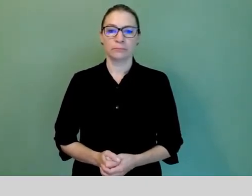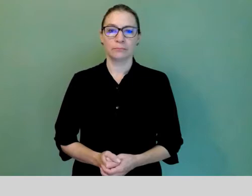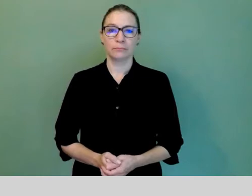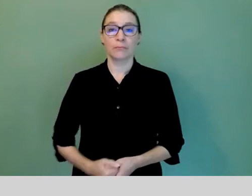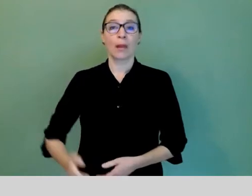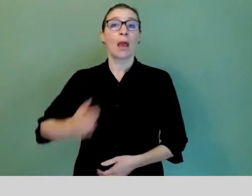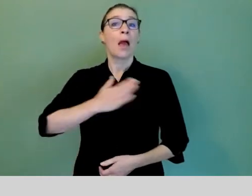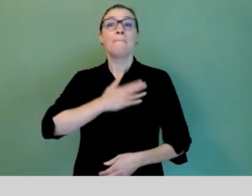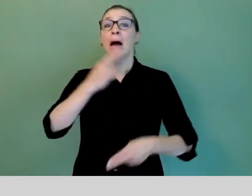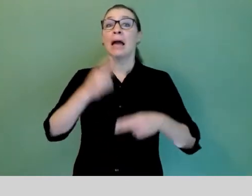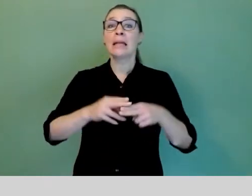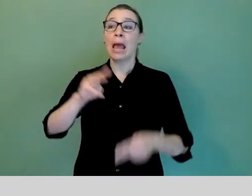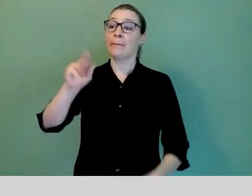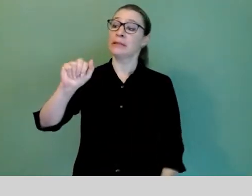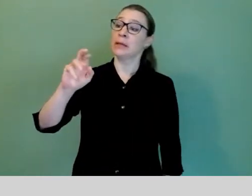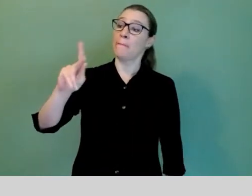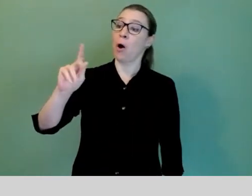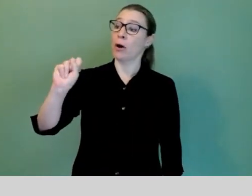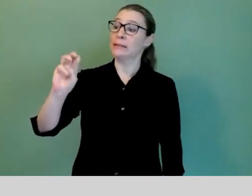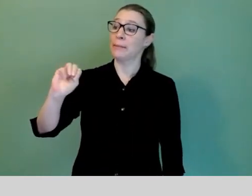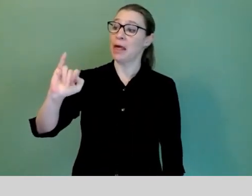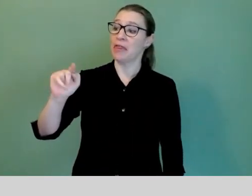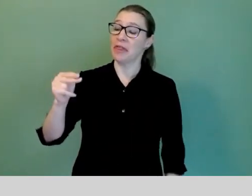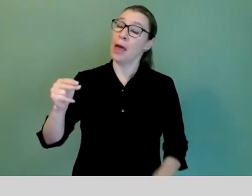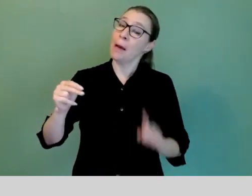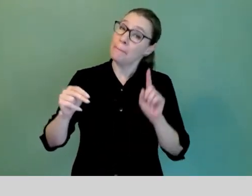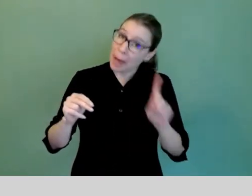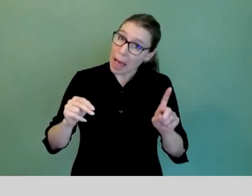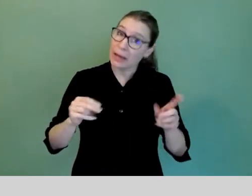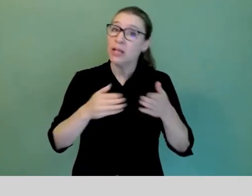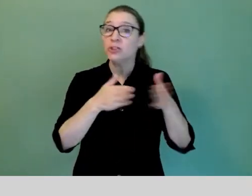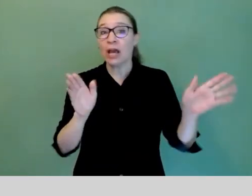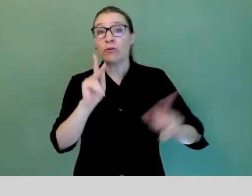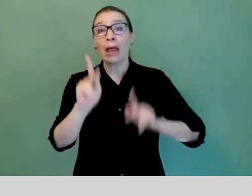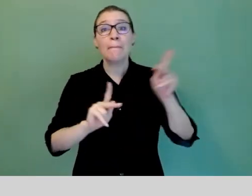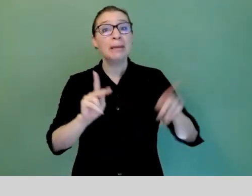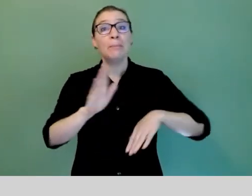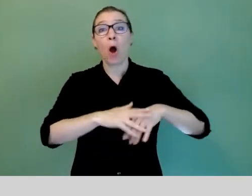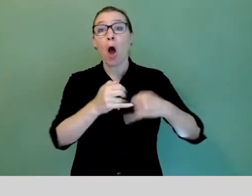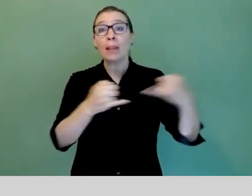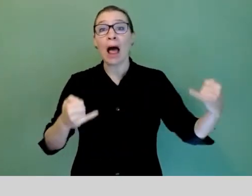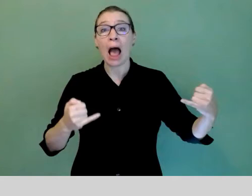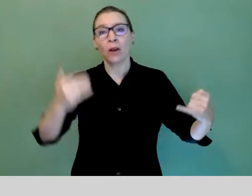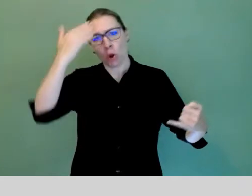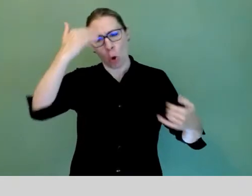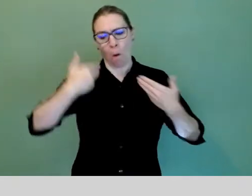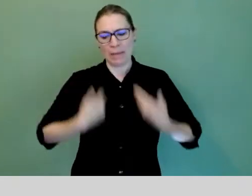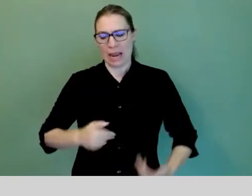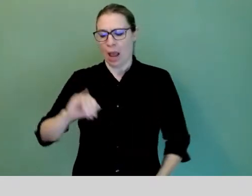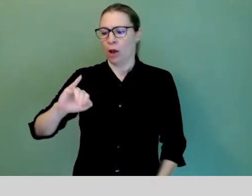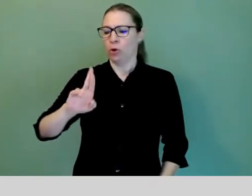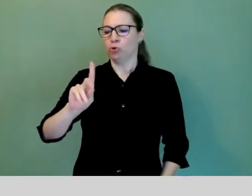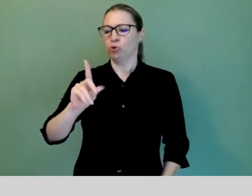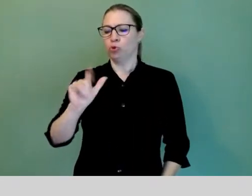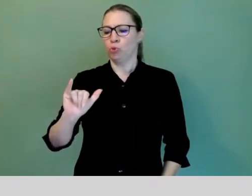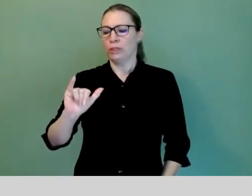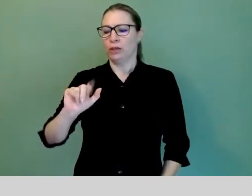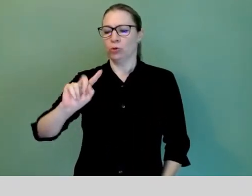My name is Mark Smith, although I'm known generally as Judy2k online for reasons that aren't as amusing as you might imagine.